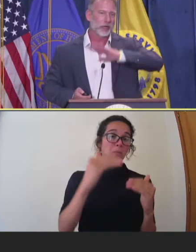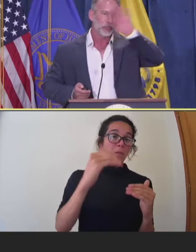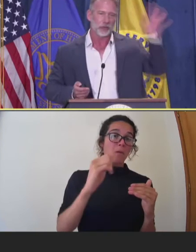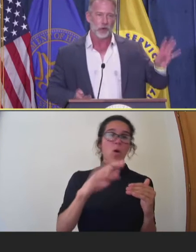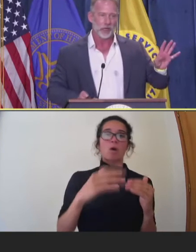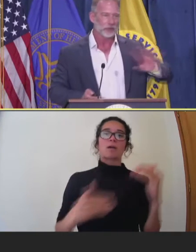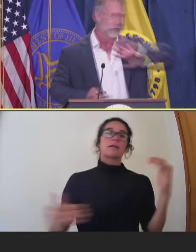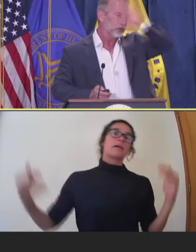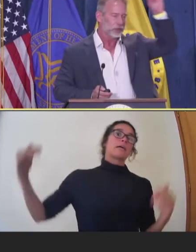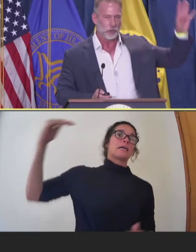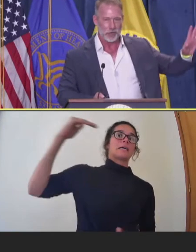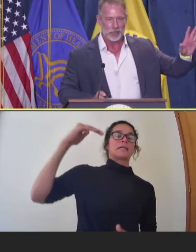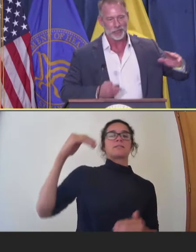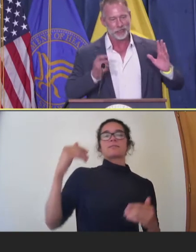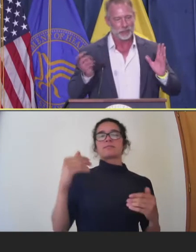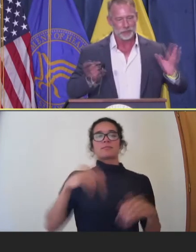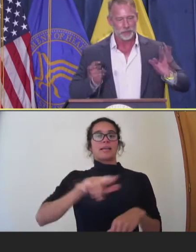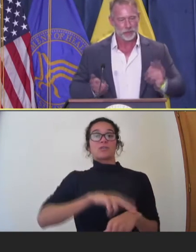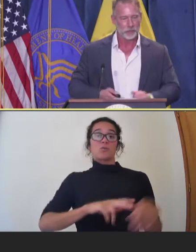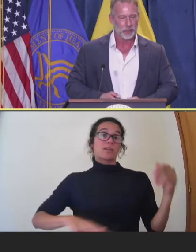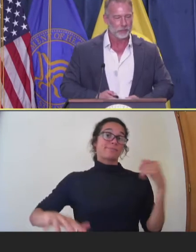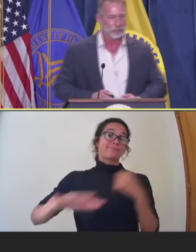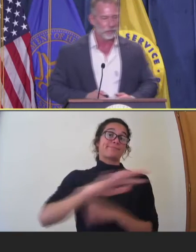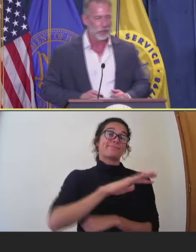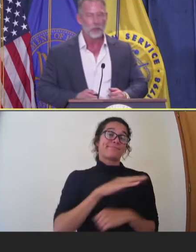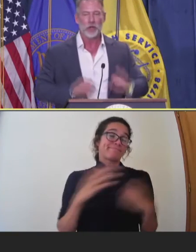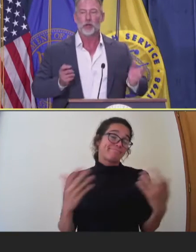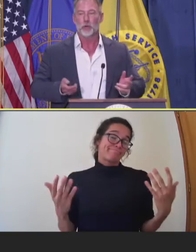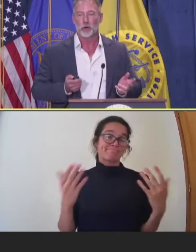nationwide it was mostly white guys. So, you know, we didn't -- we knew we were going to